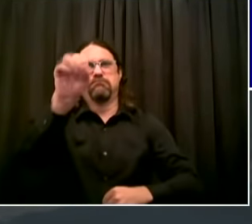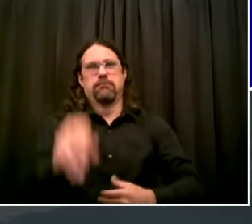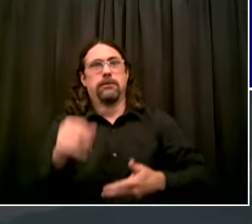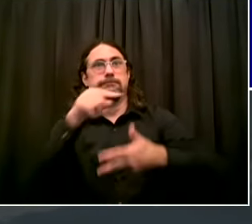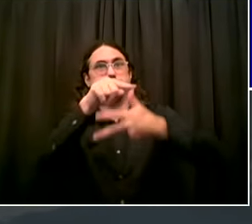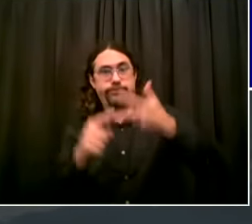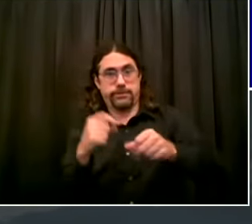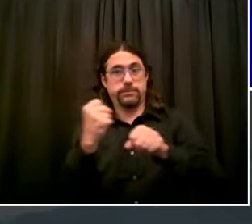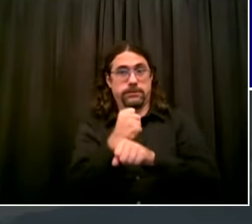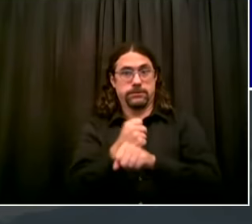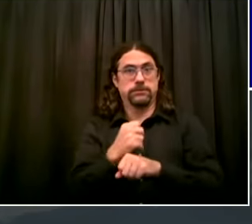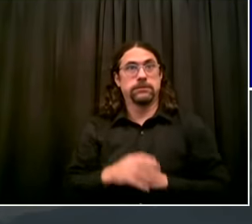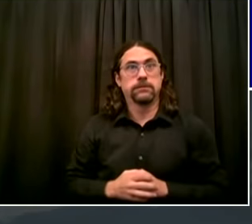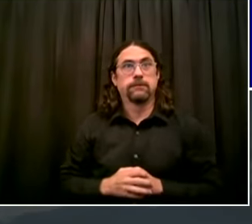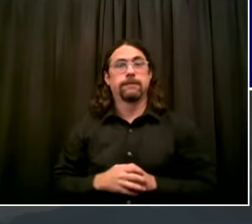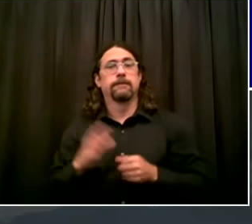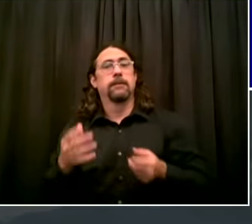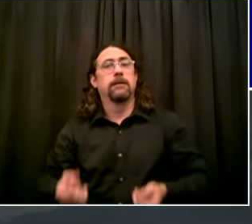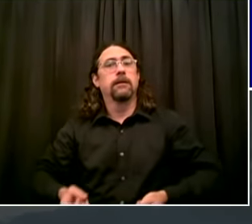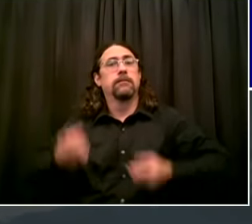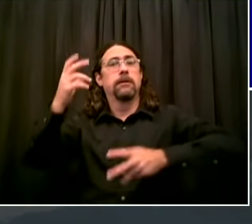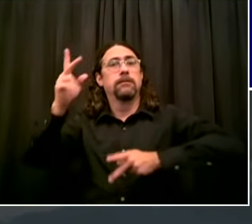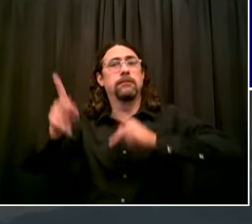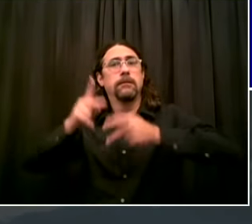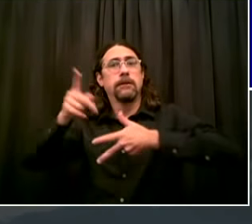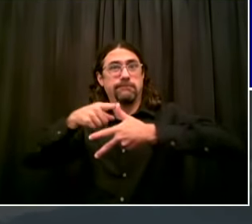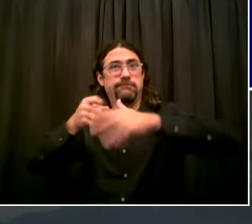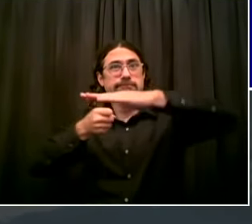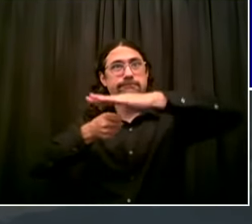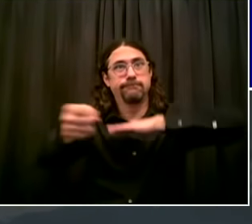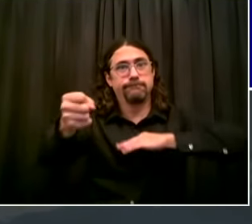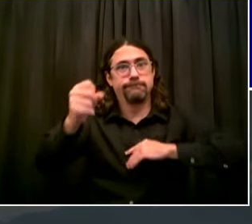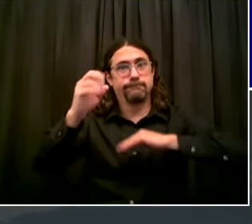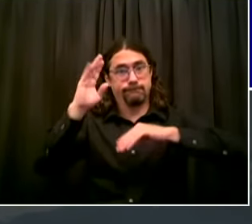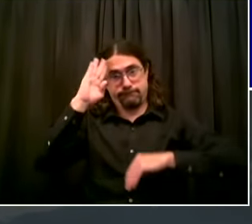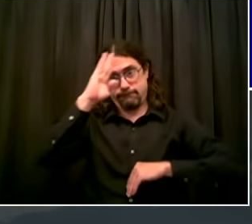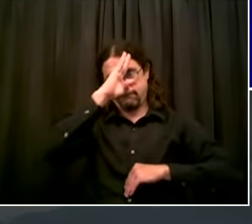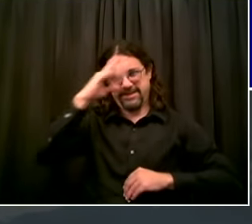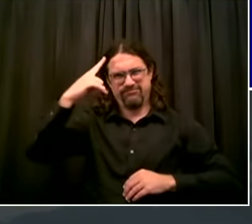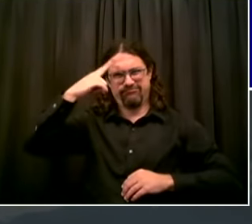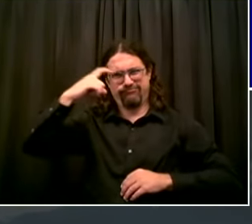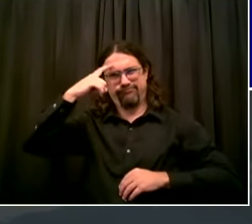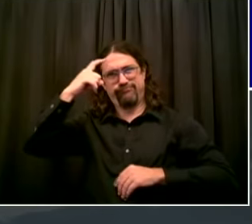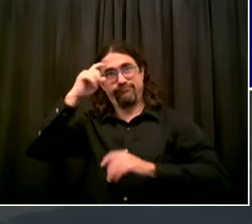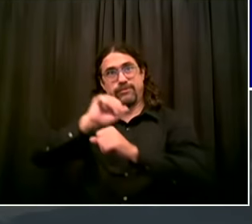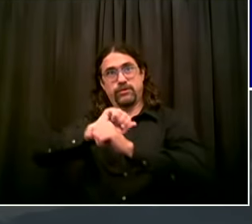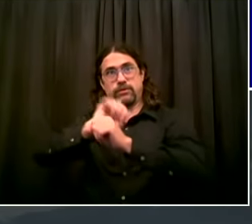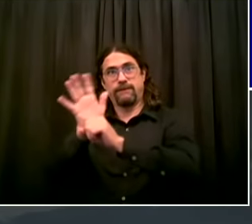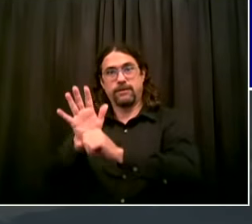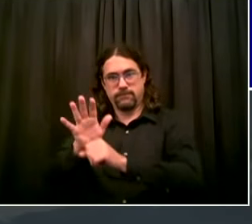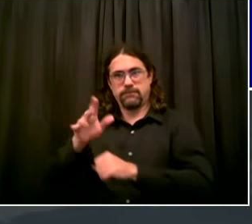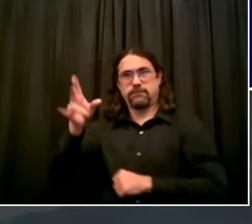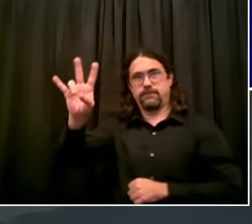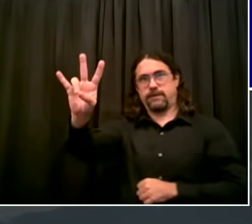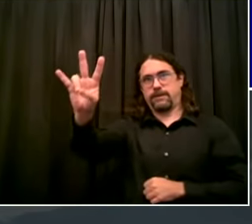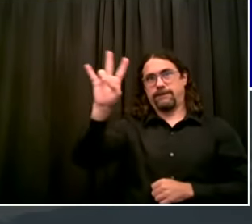OUTBREAK. WE NEED TO DO THAT IN A BIG STALE BUT FOR HTE FIRST TIME